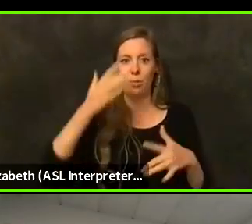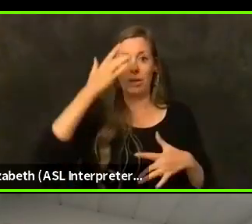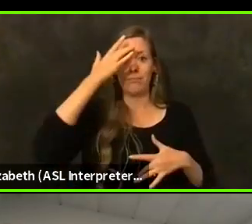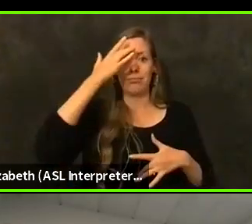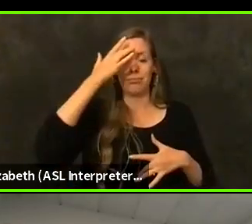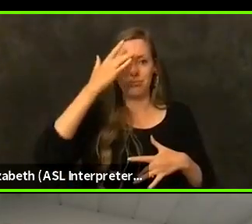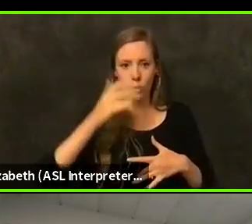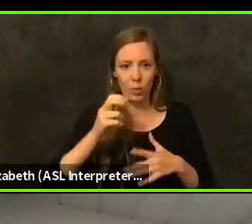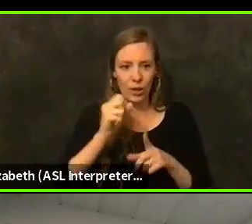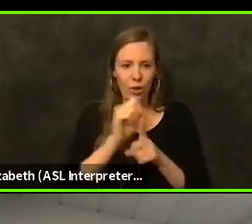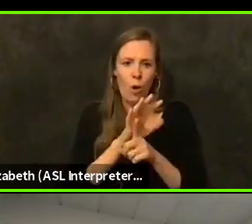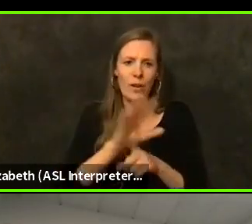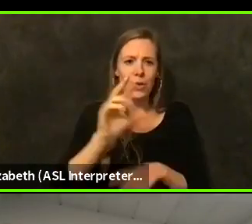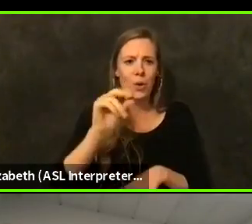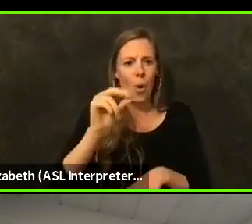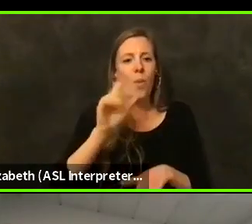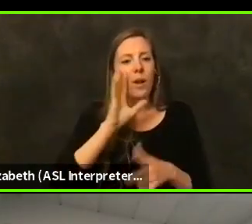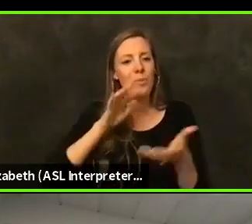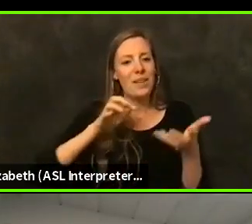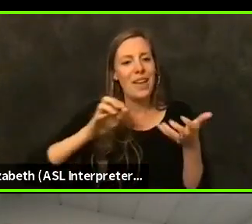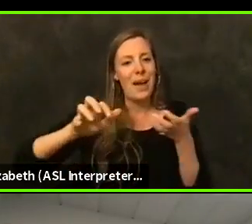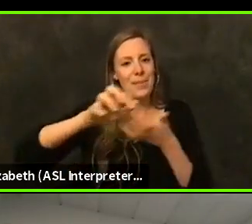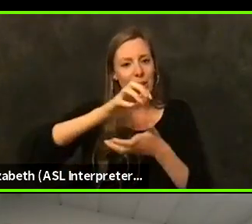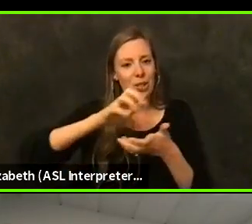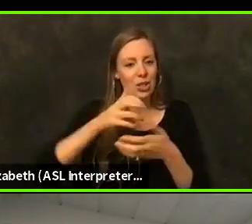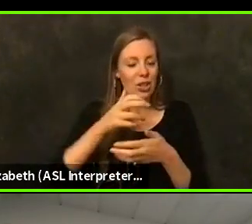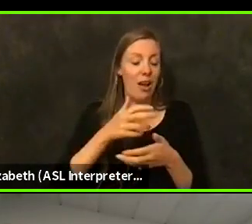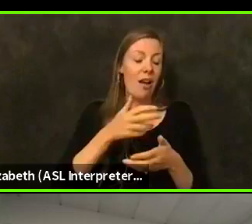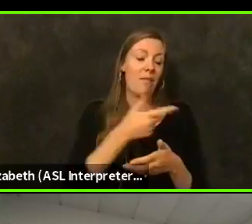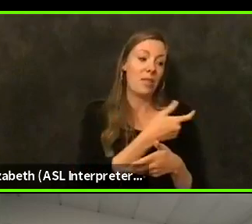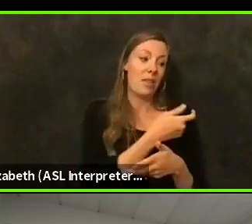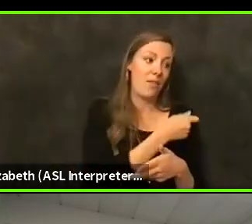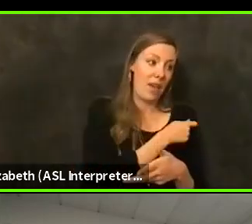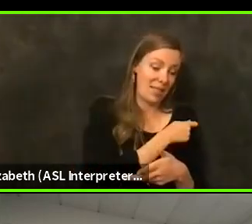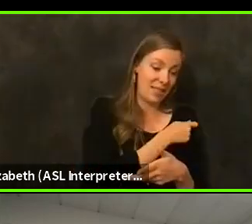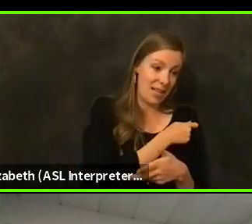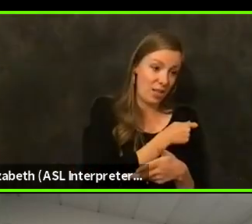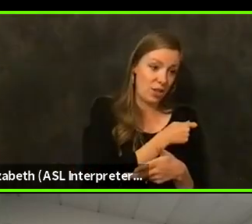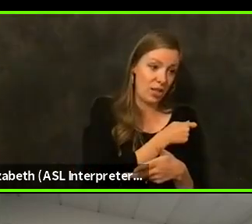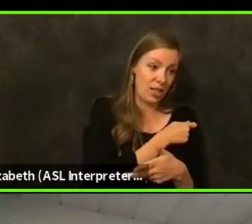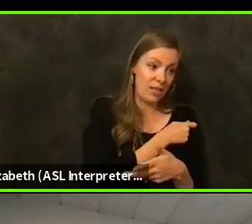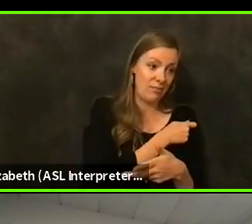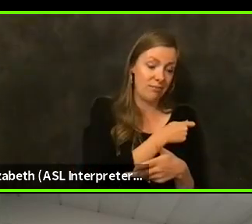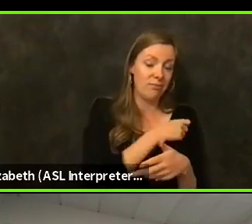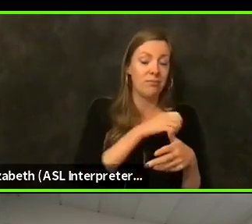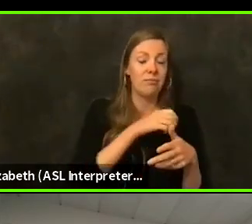But it's going to be a combination of getting that vaccination supply out and